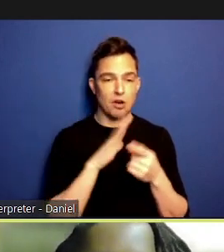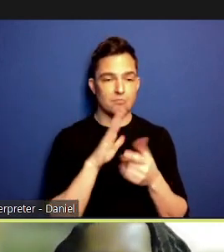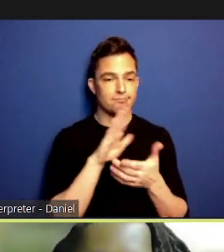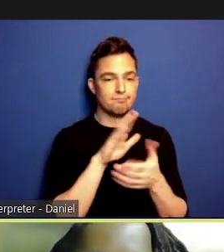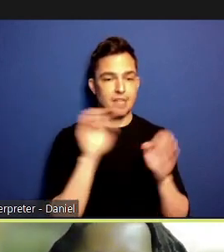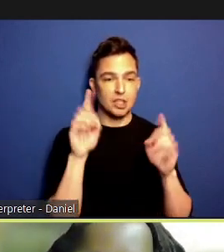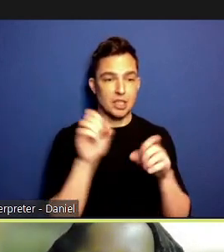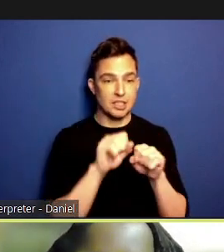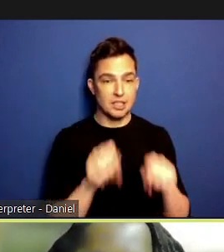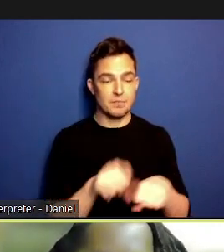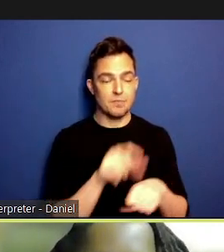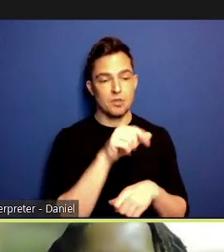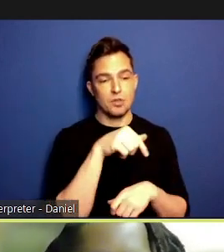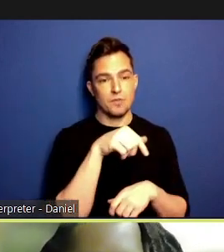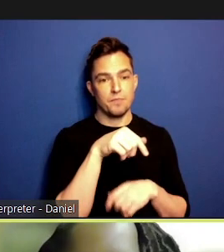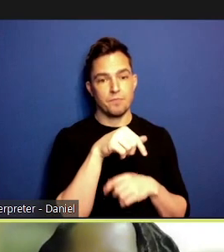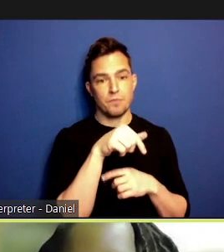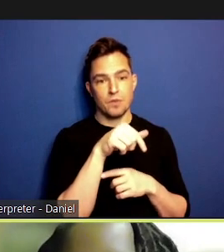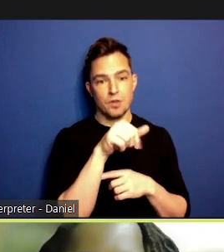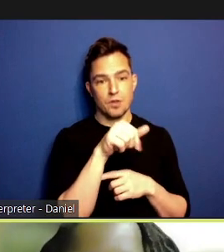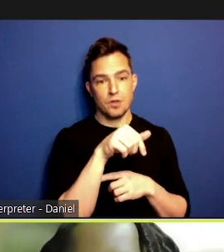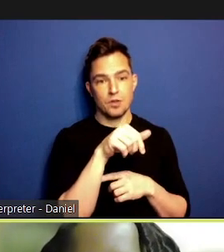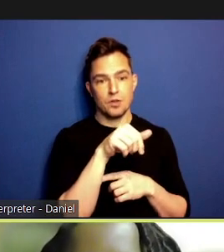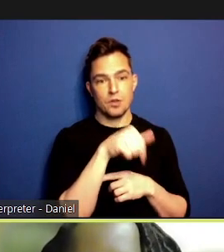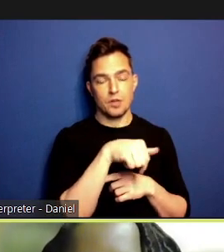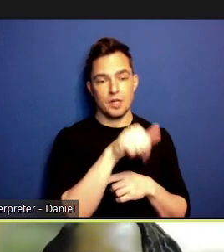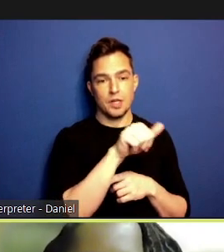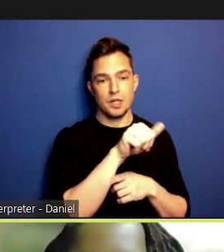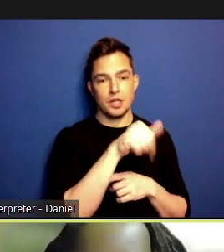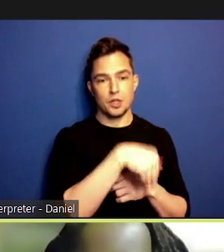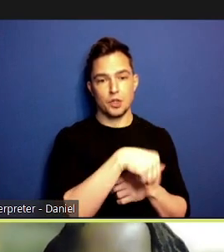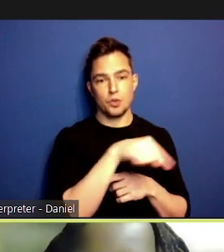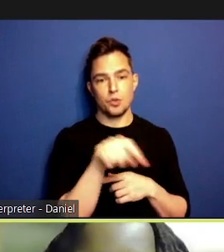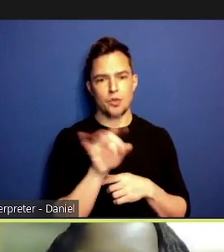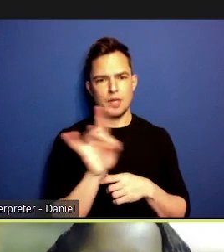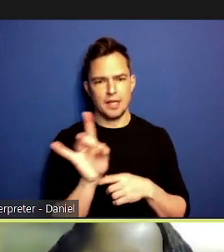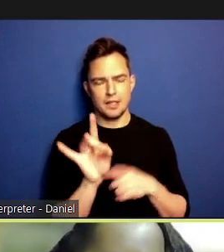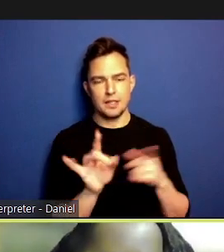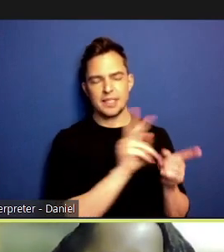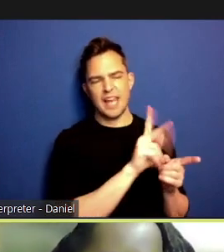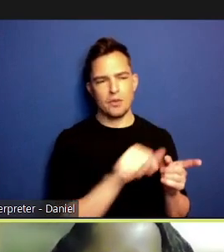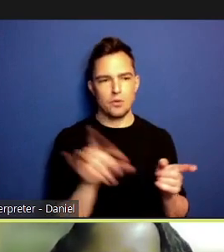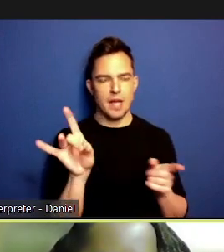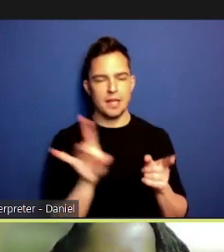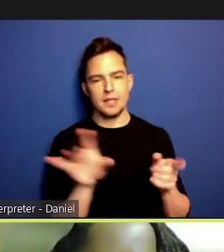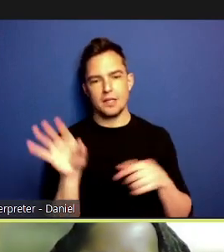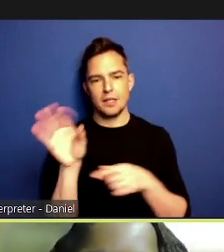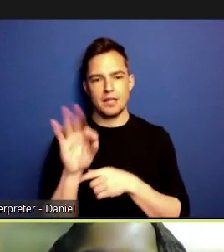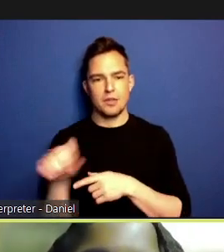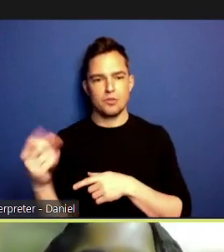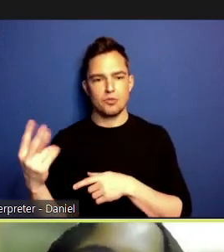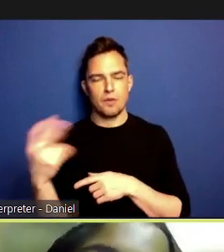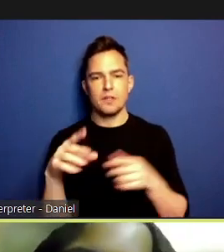and nine to 12 treat disabled black and economically disadvantaged students like this every single